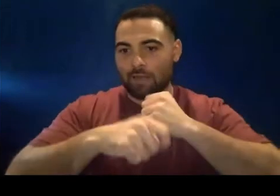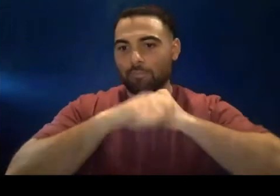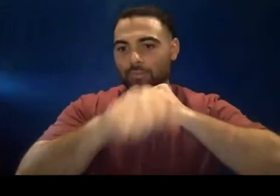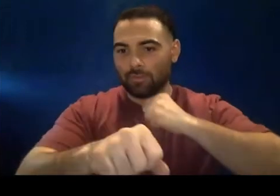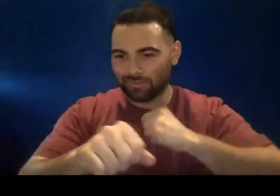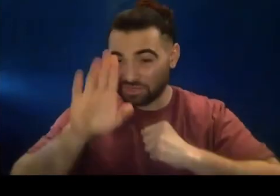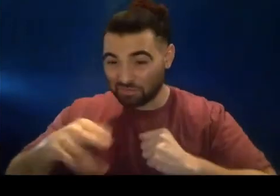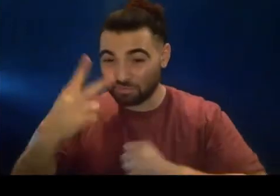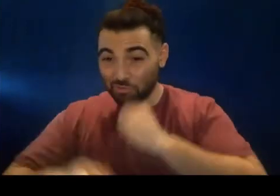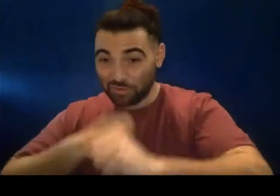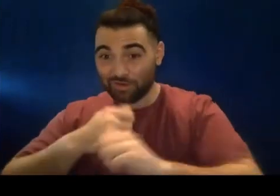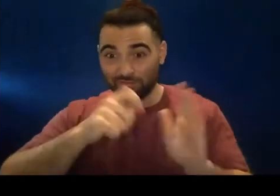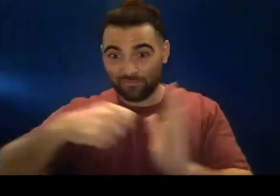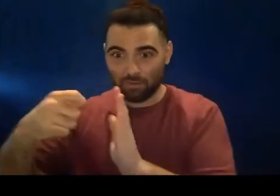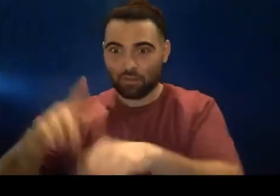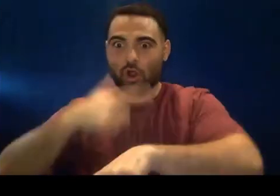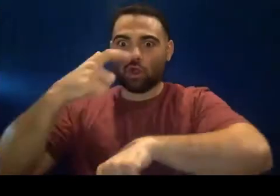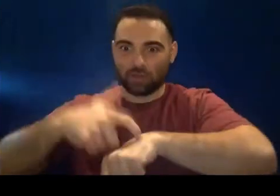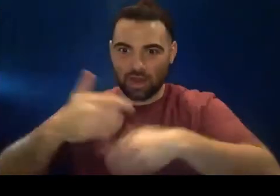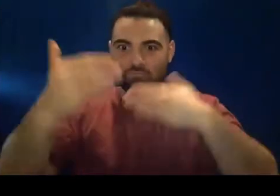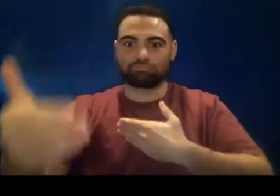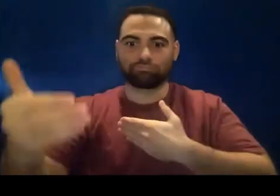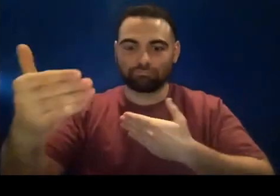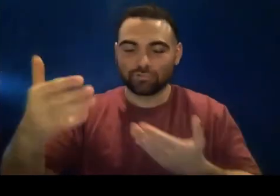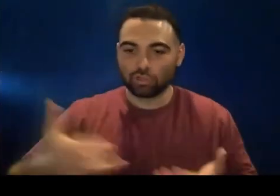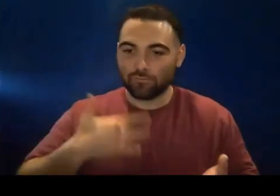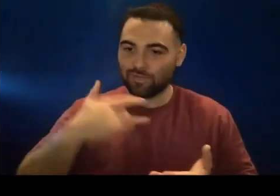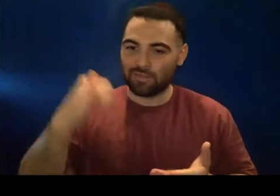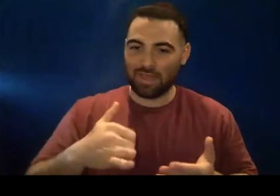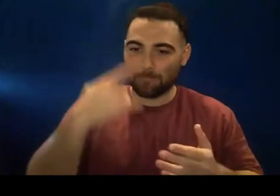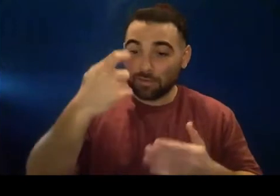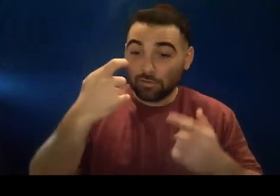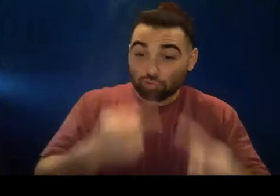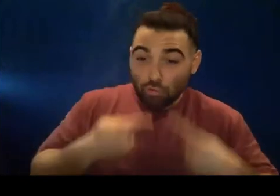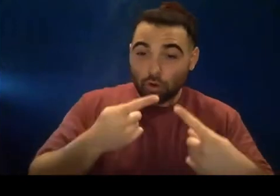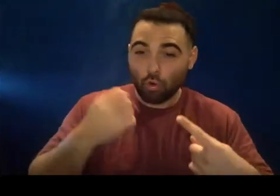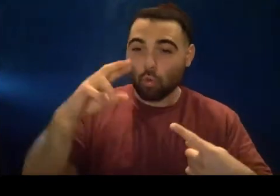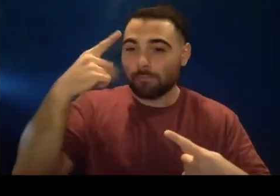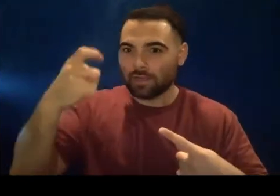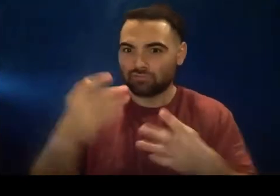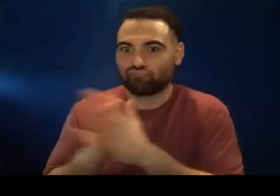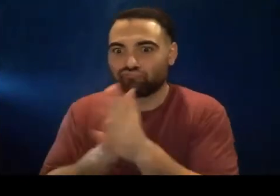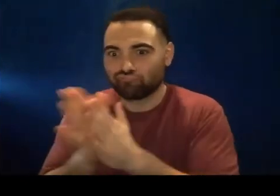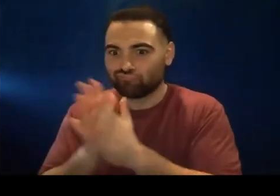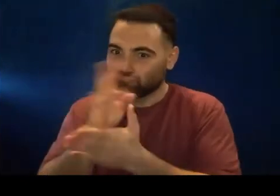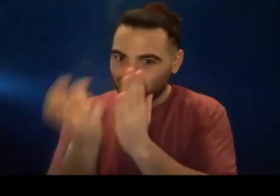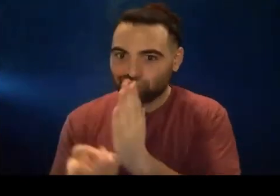as well as the longer timeframe? So was it a combination of both and certainly whomever wants to start first,